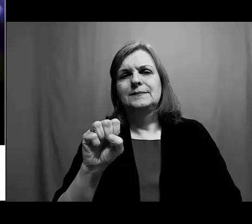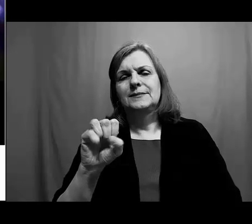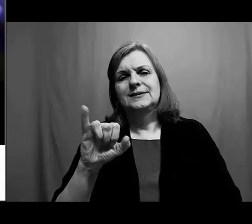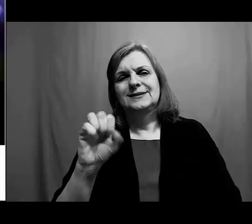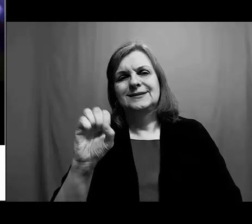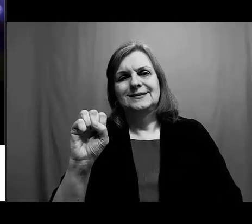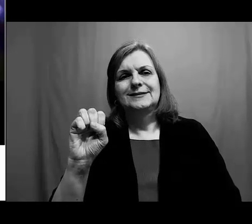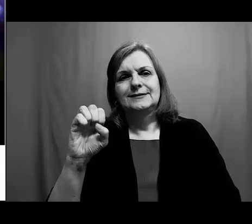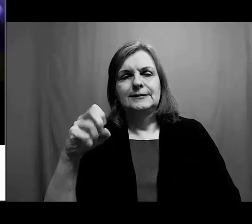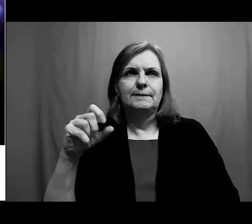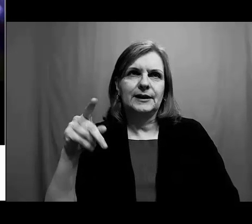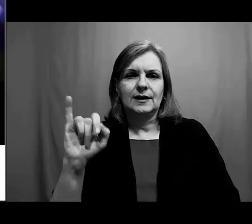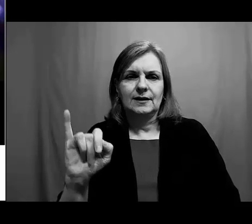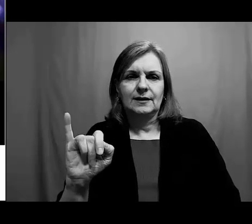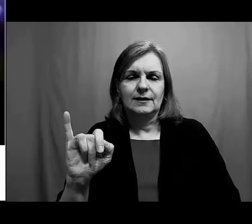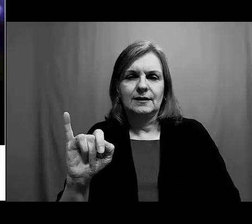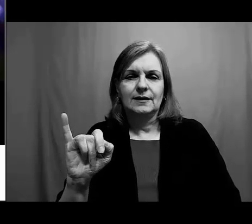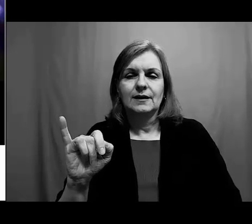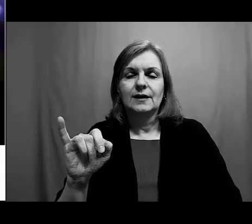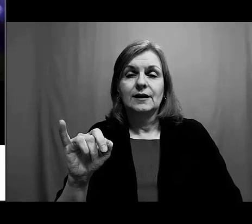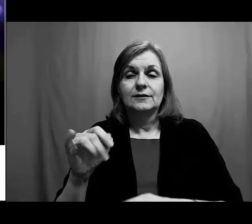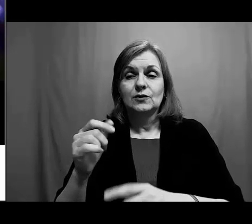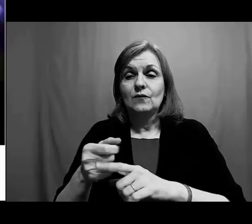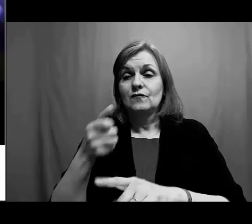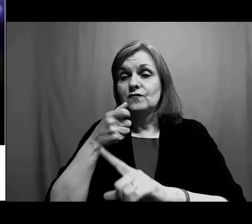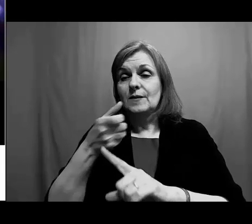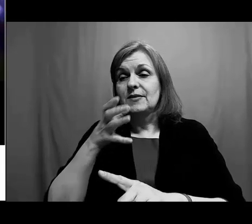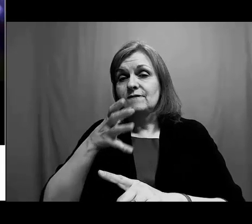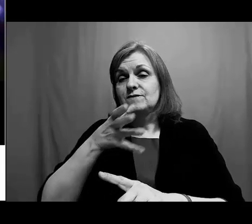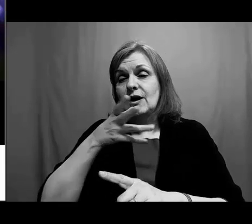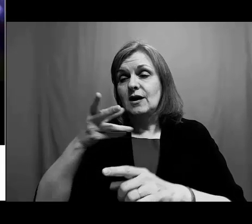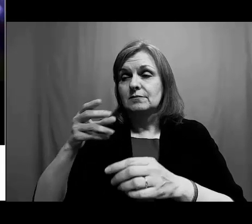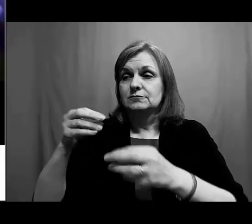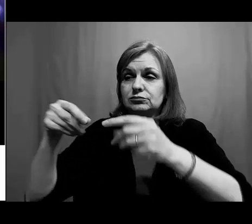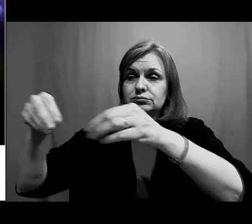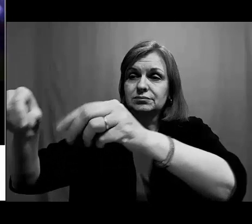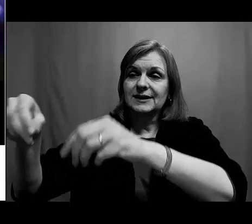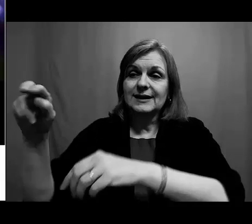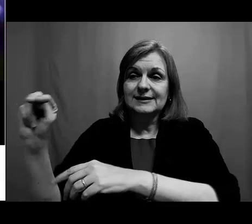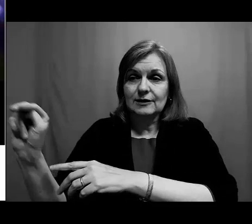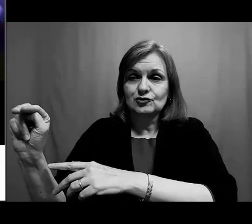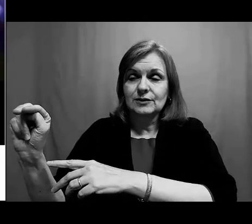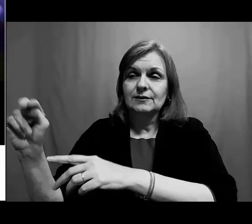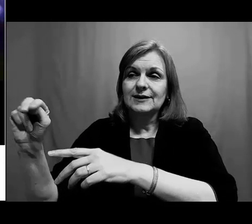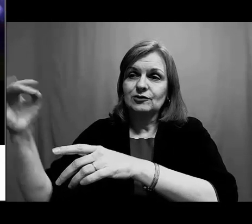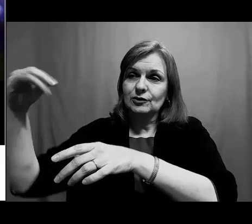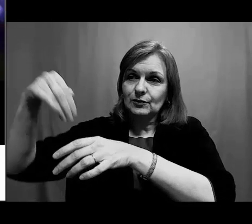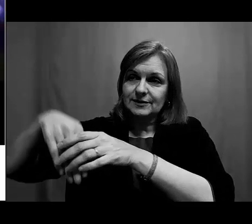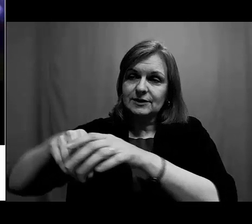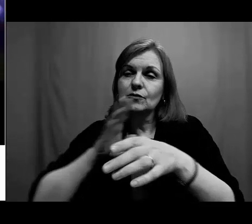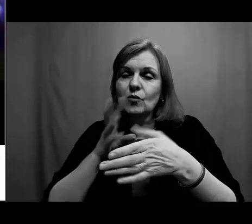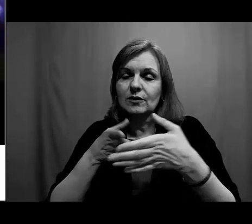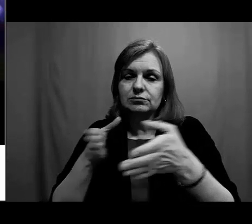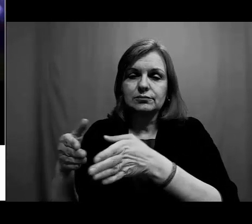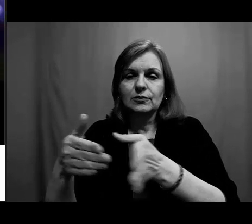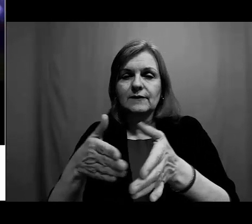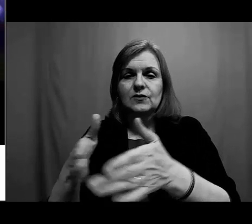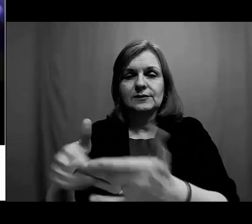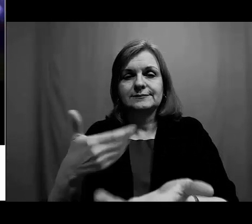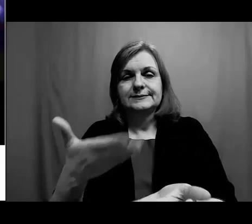Mississippi bringing in nitrogen runoff from farm fields in the Midwest travels down the river